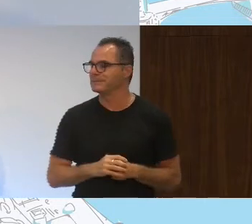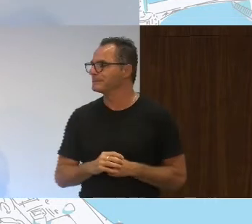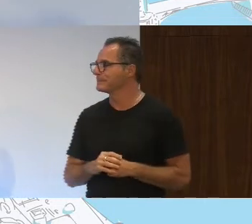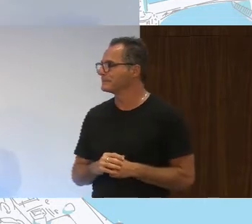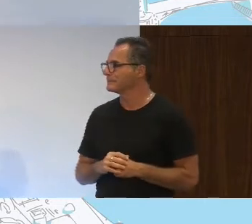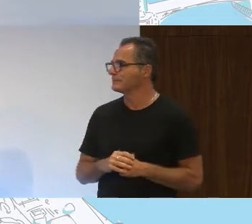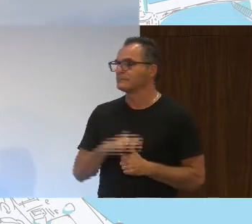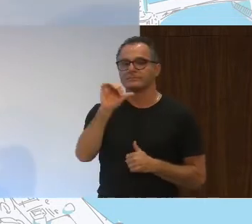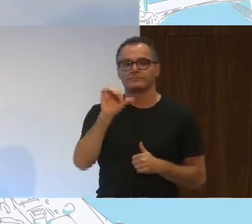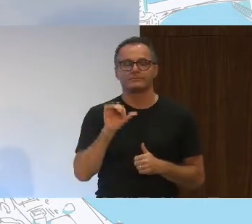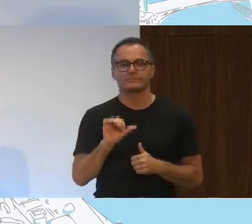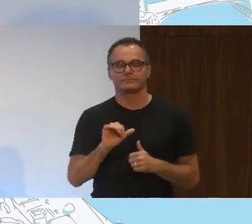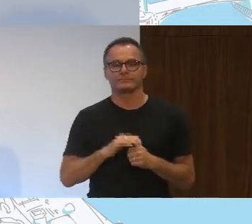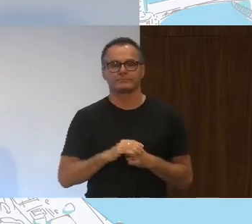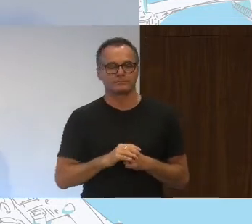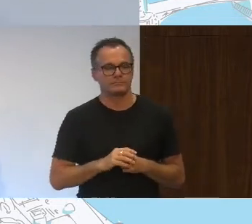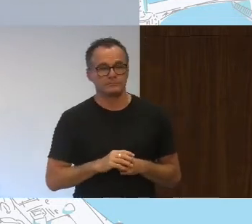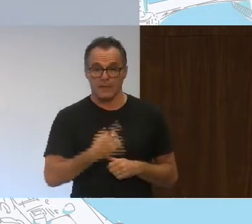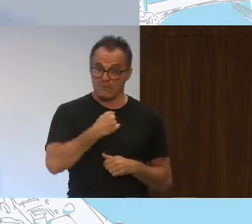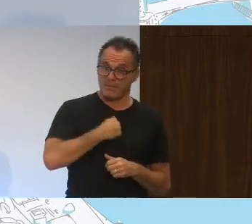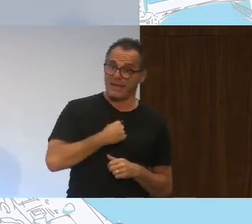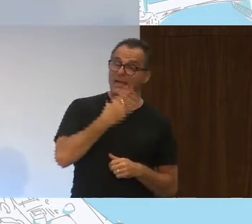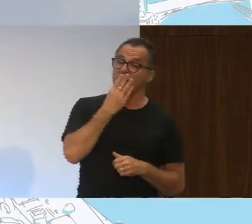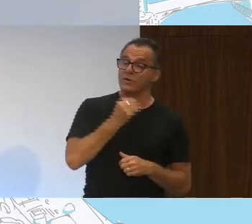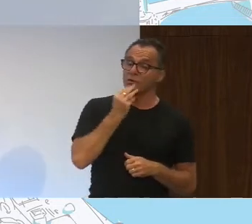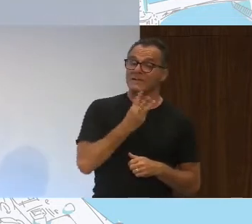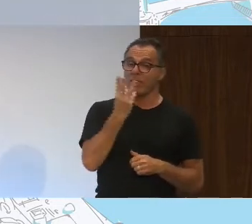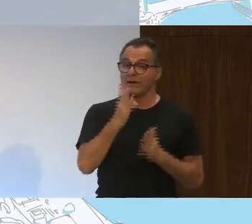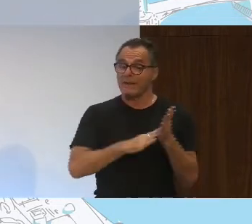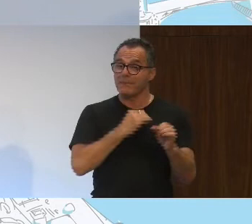This is another question that's come in that says I've used three milligrams of is it